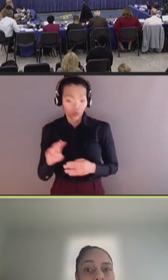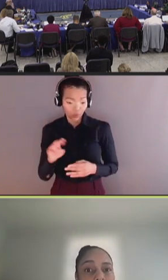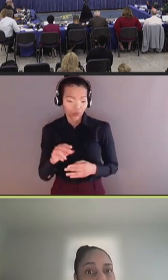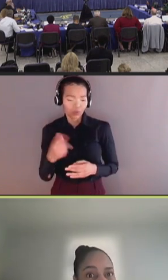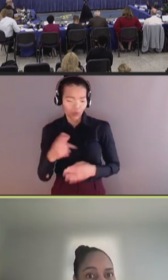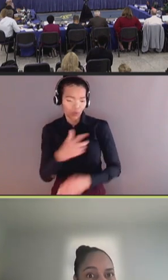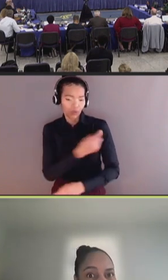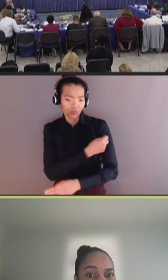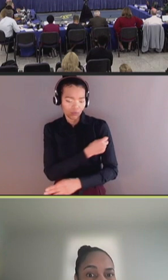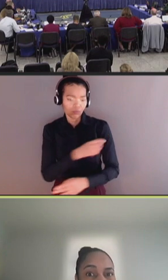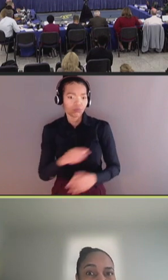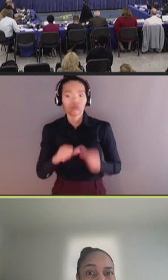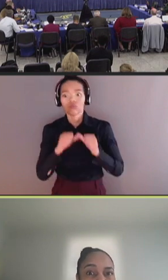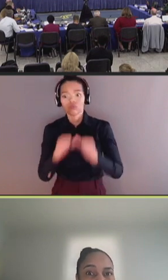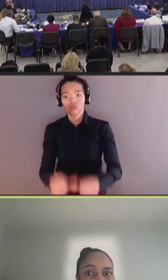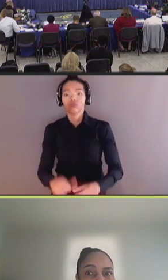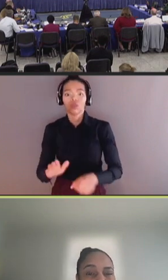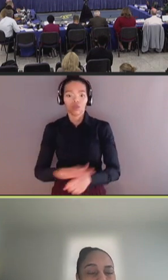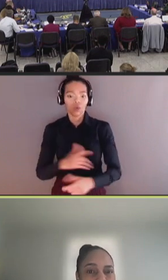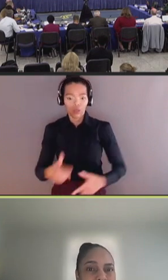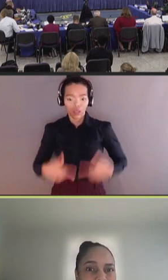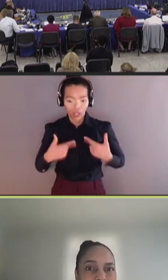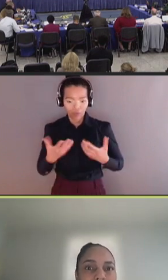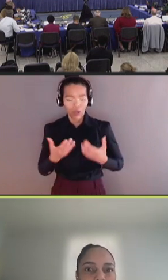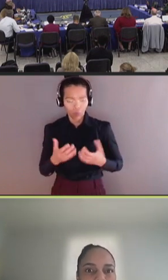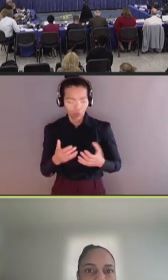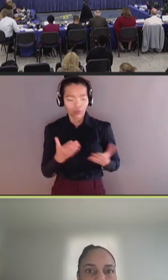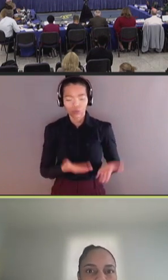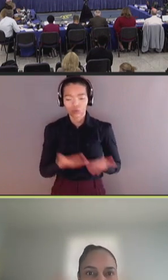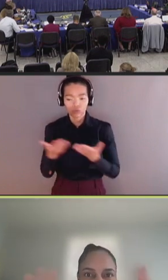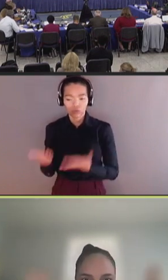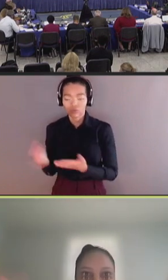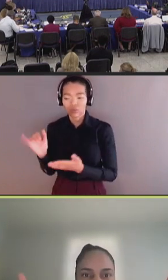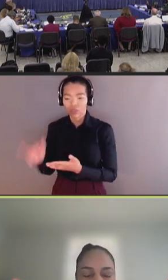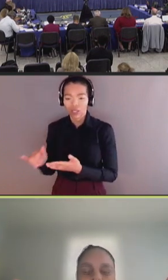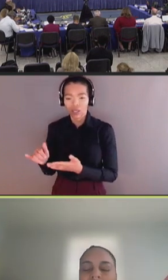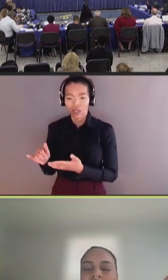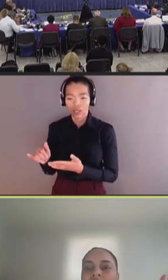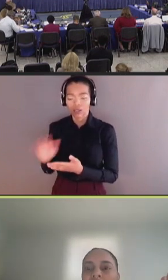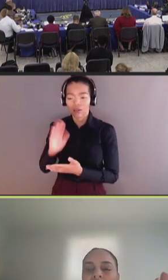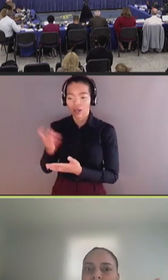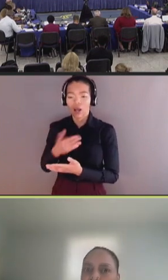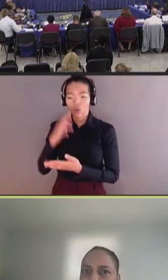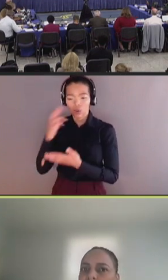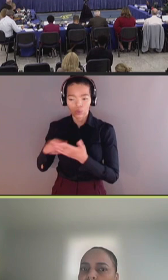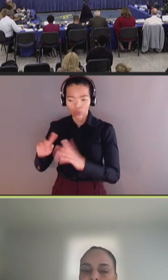back to our research team and understand how we are accounting for that. So, thank you for